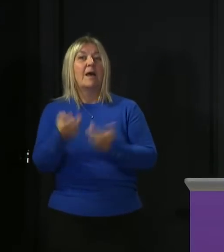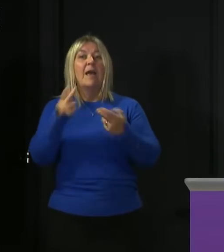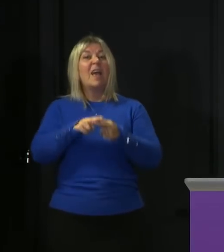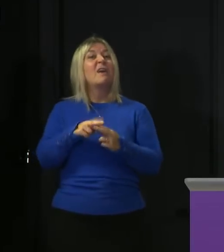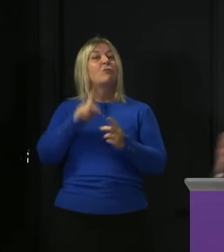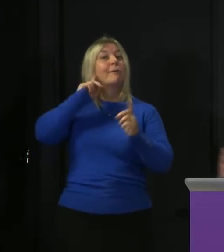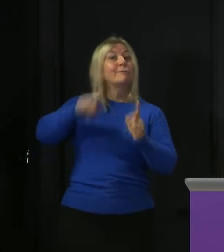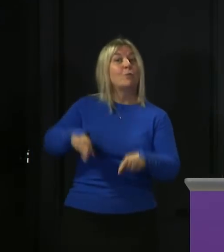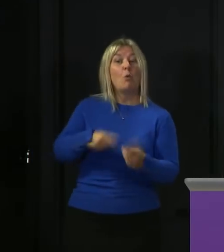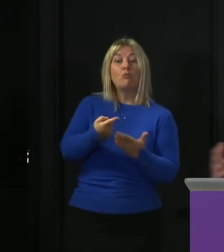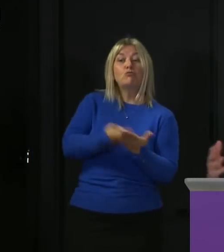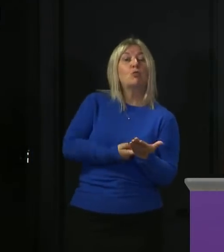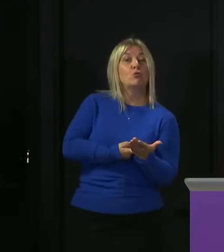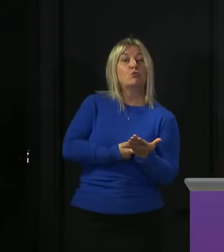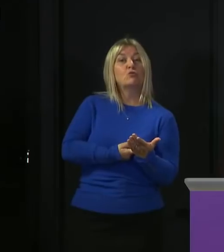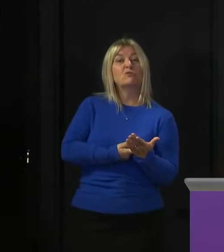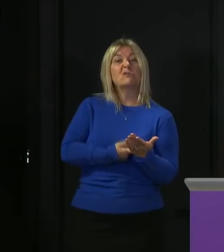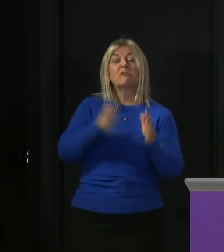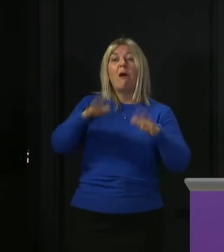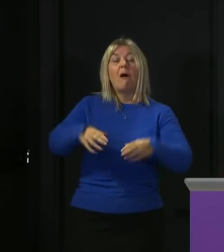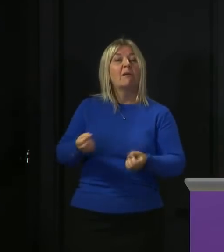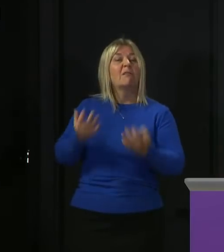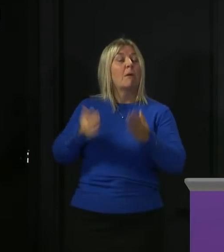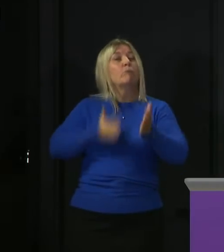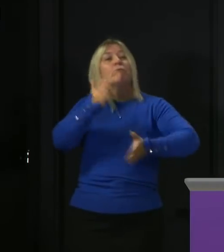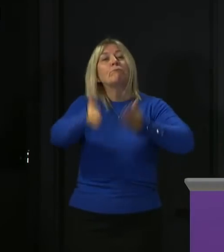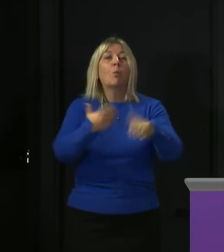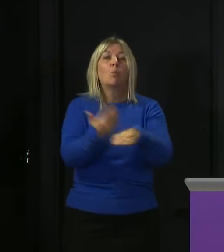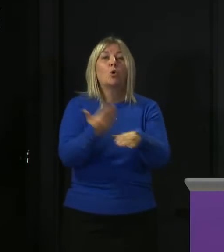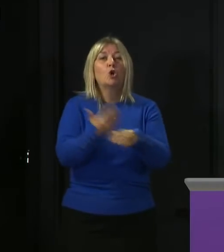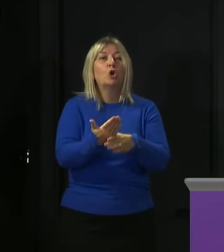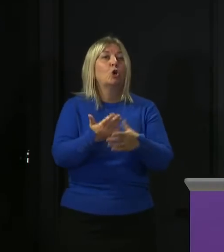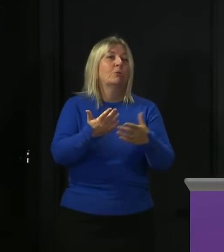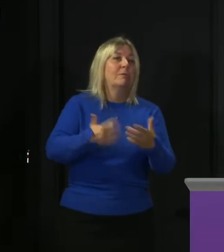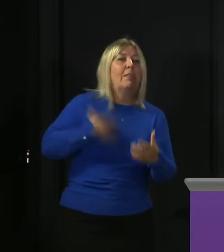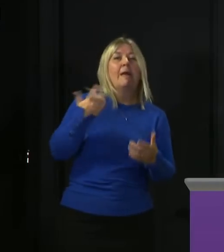we all just go about our normal lives and not take care to stop the virus spreading, then yes